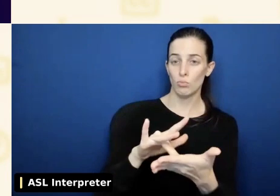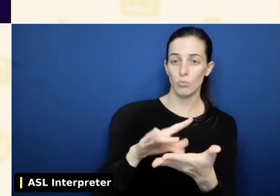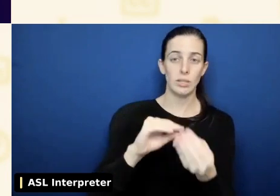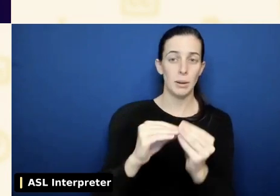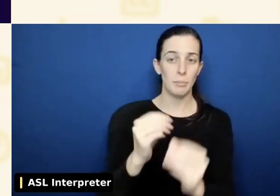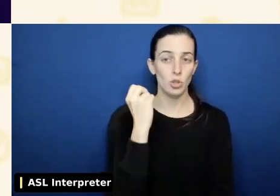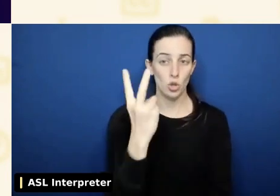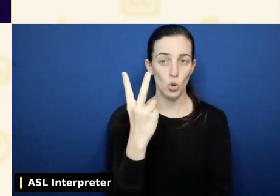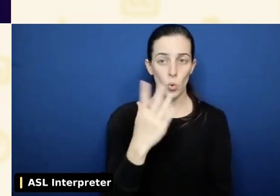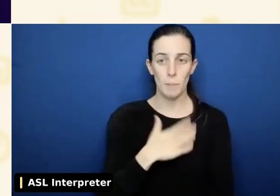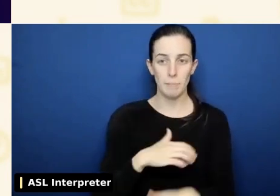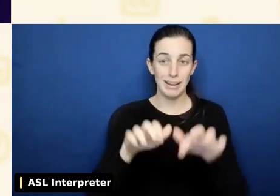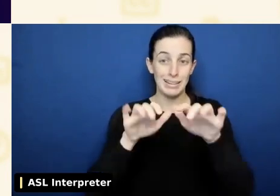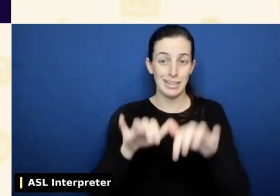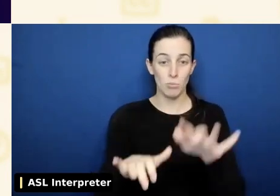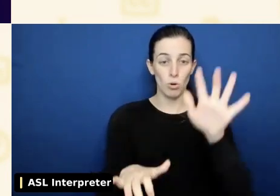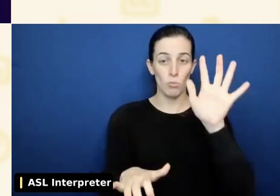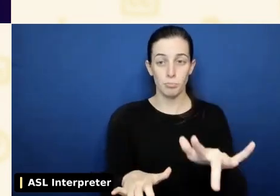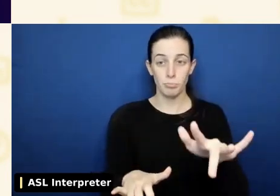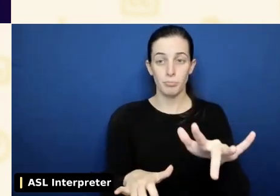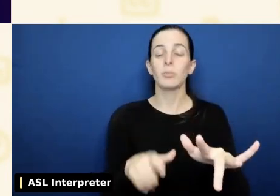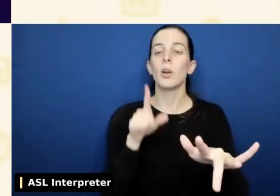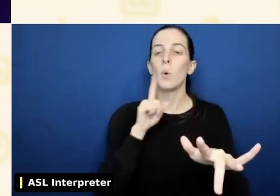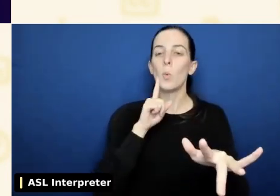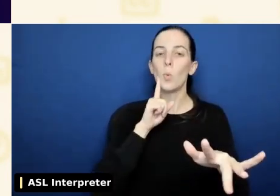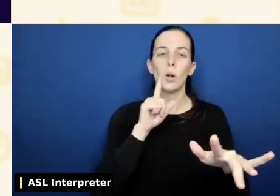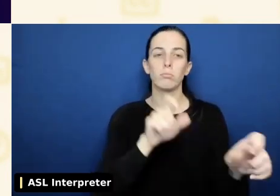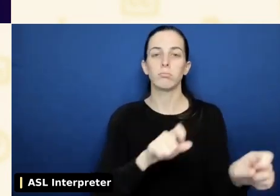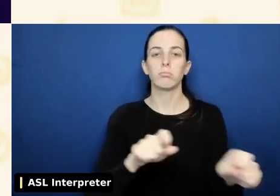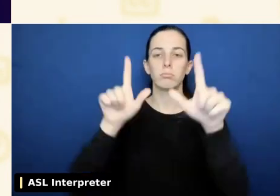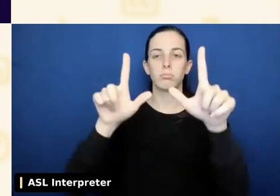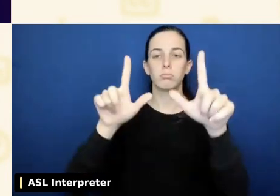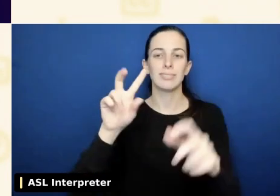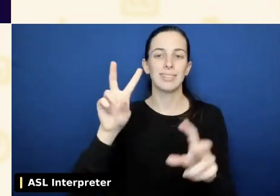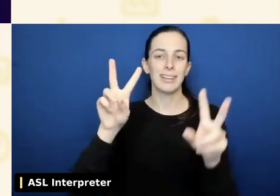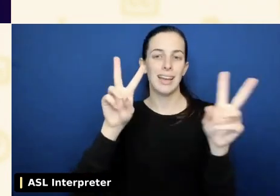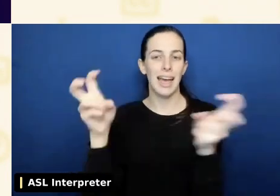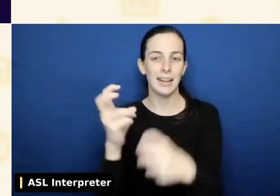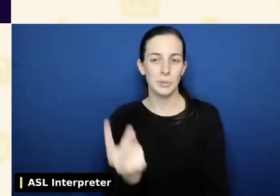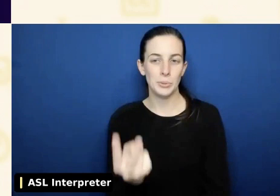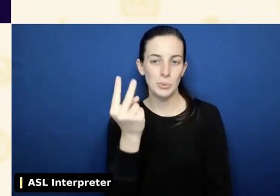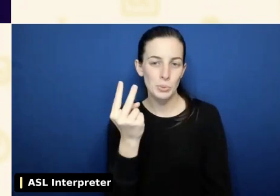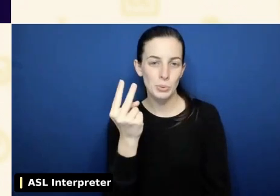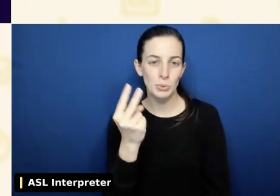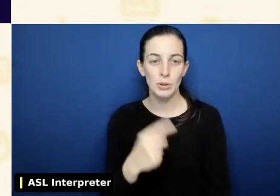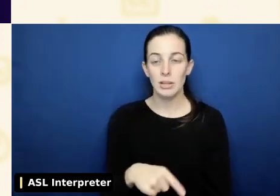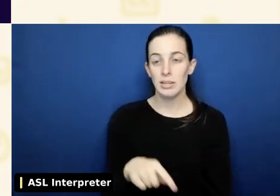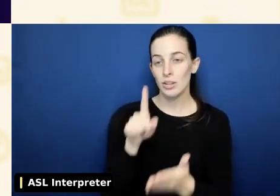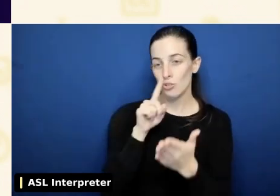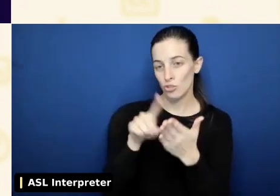and it will take me to the heading level two within this editor. [Screen Reader Voice]